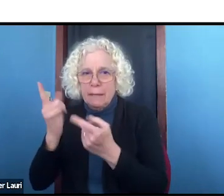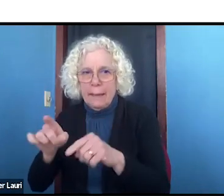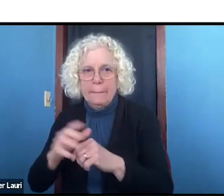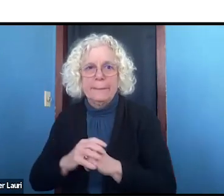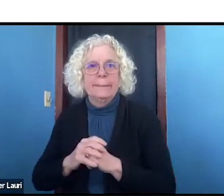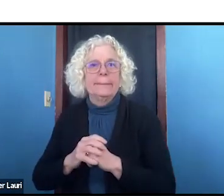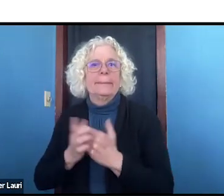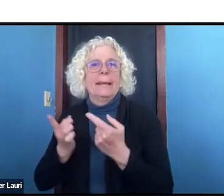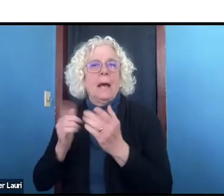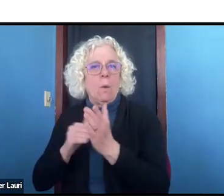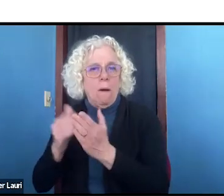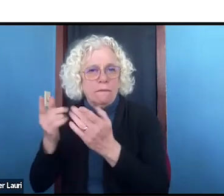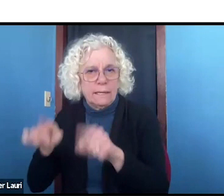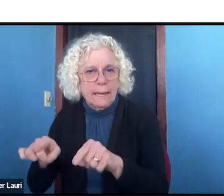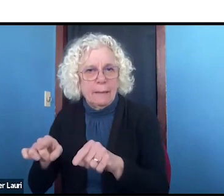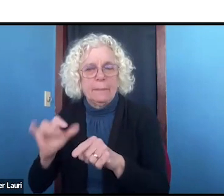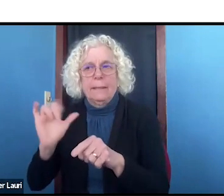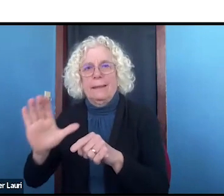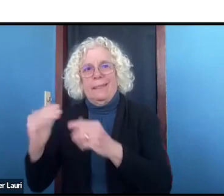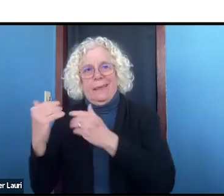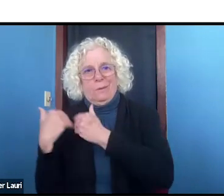It is that data piece that spoke to the difference